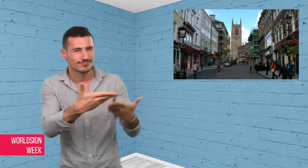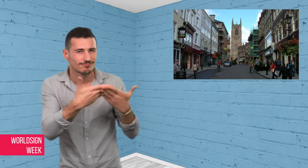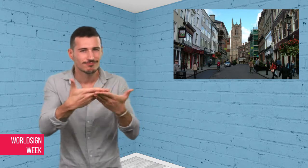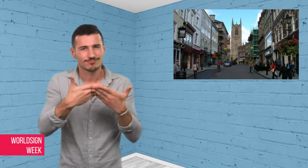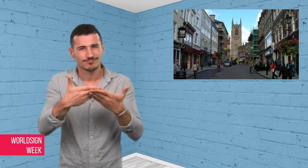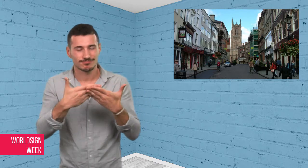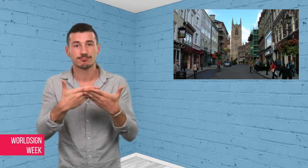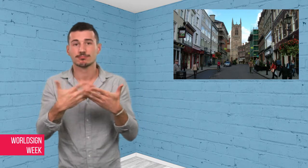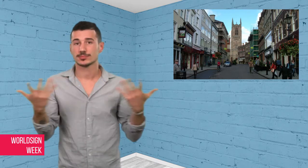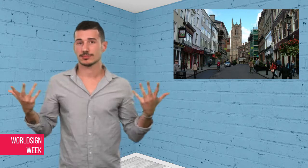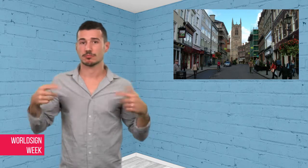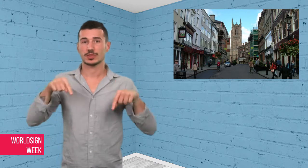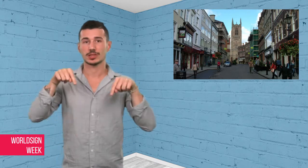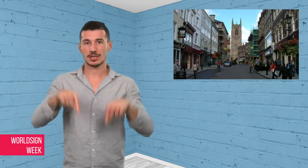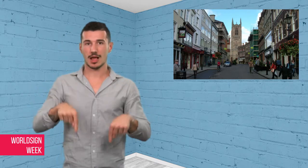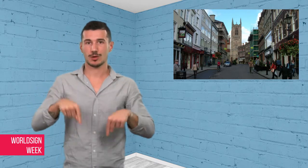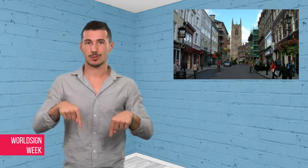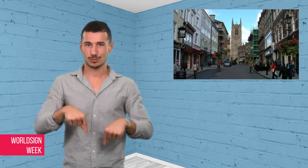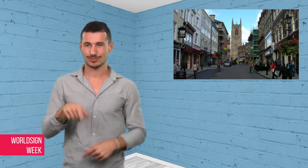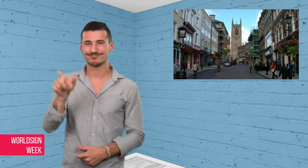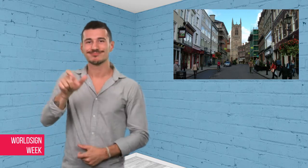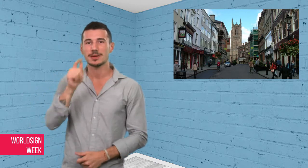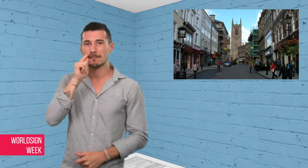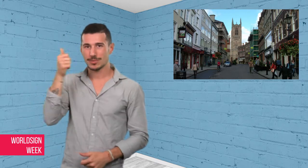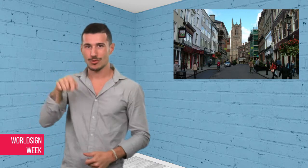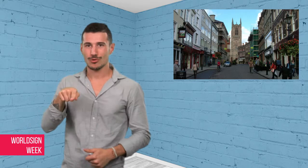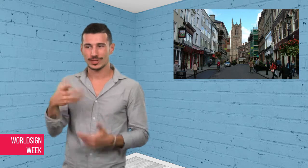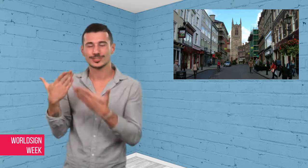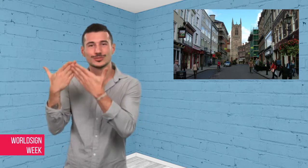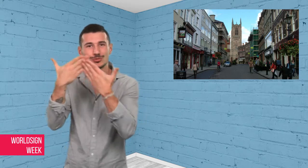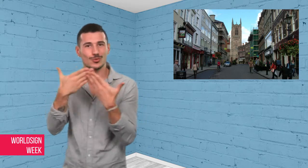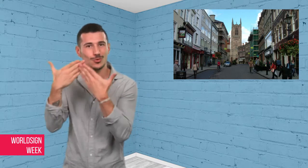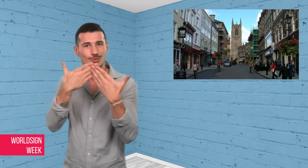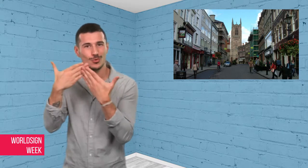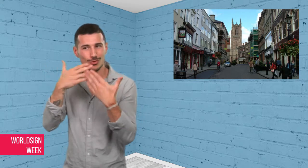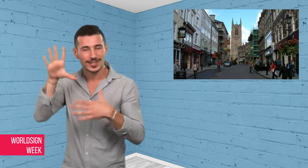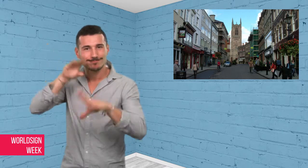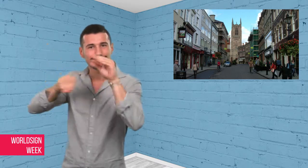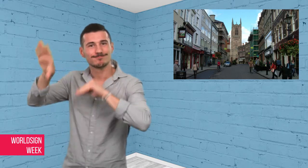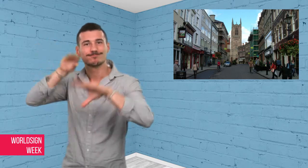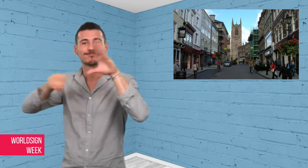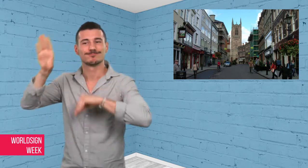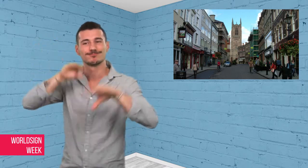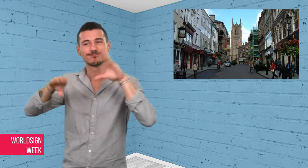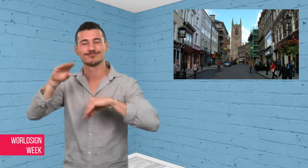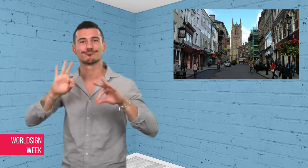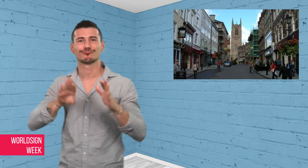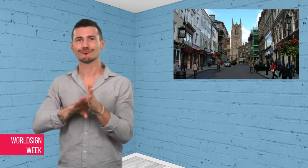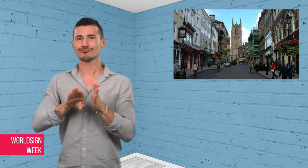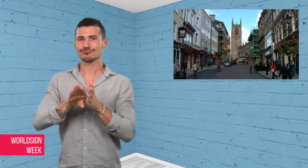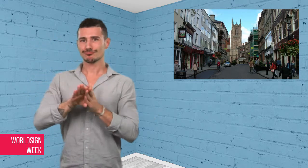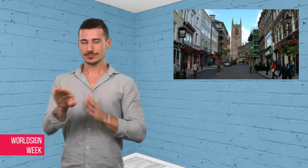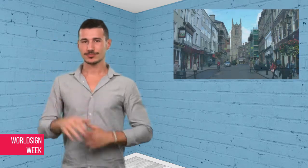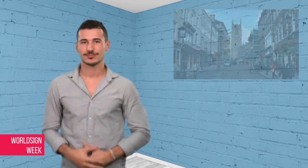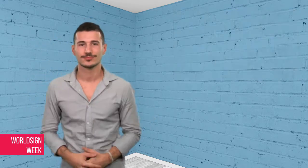Lawand, for now, is enjoying his newfound life at the school.